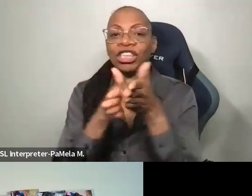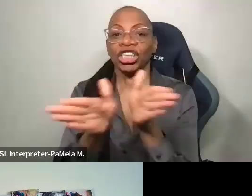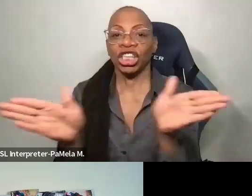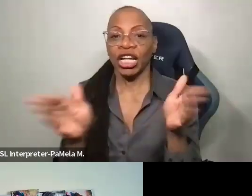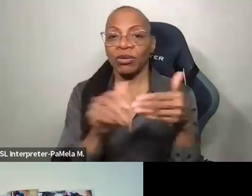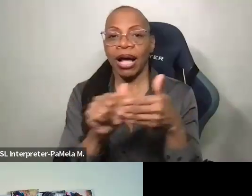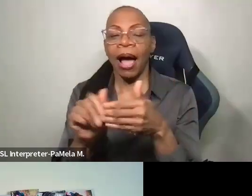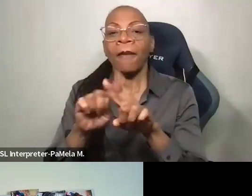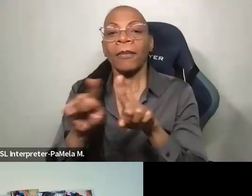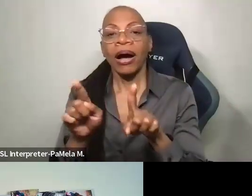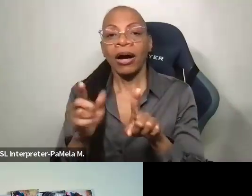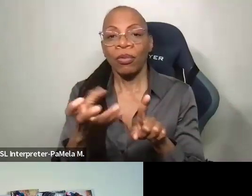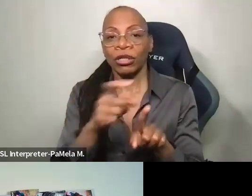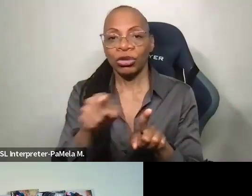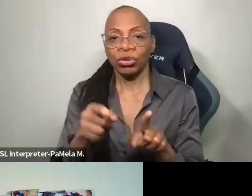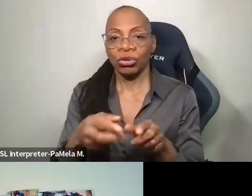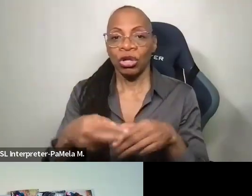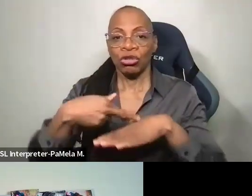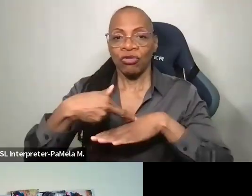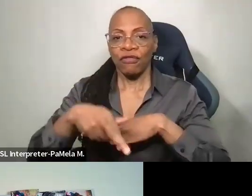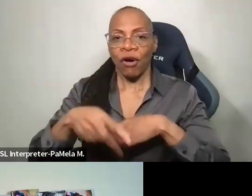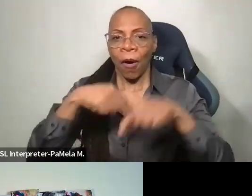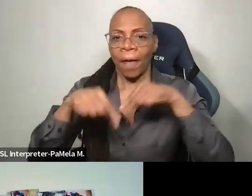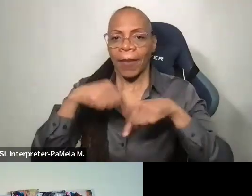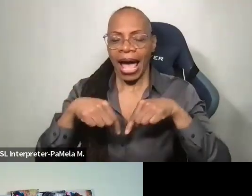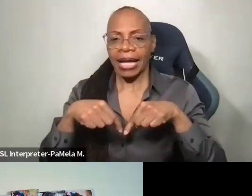to them if they have different or have talked through other guidelines.